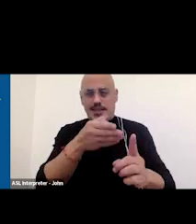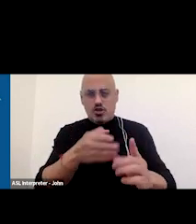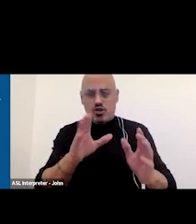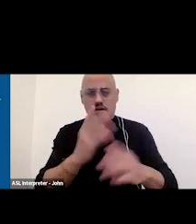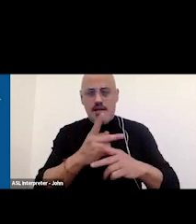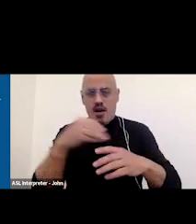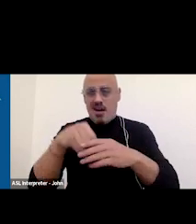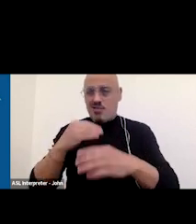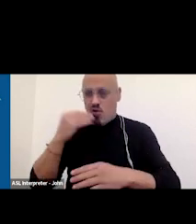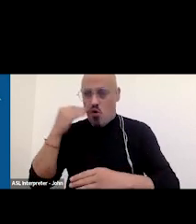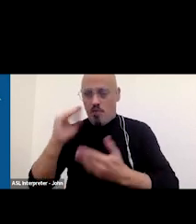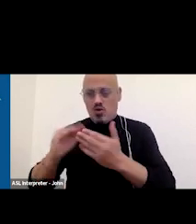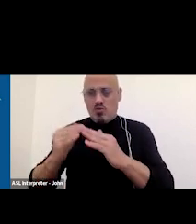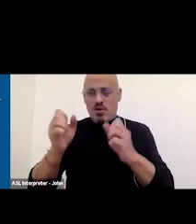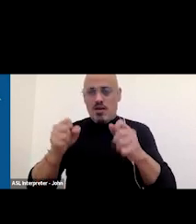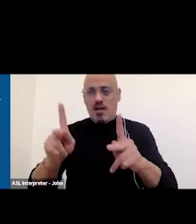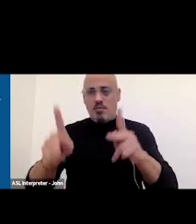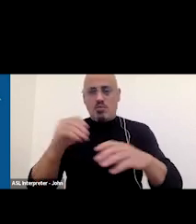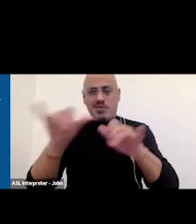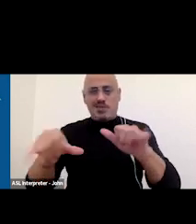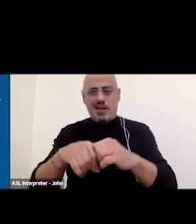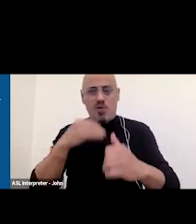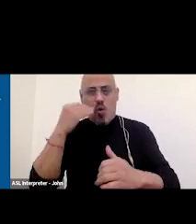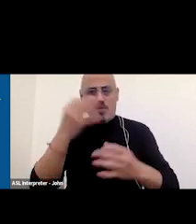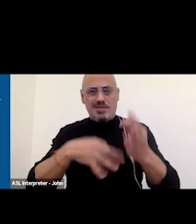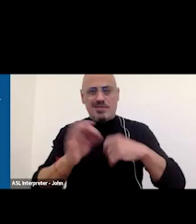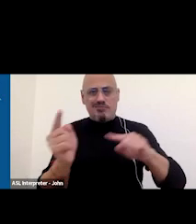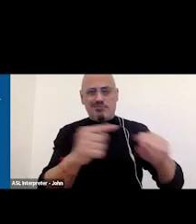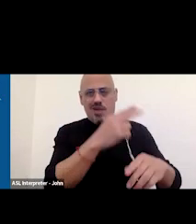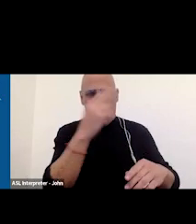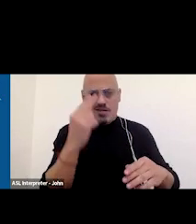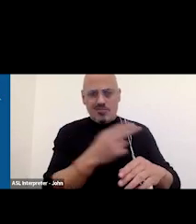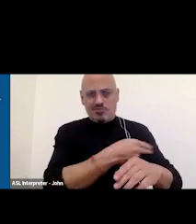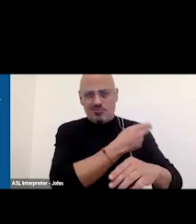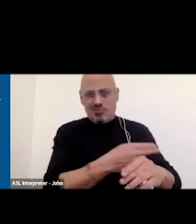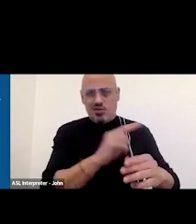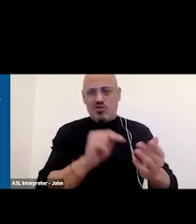and community to enable people to stay in their homes rather than moving to a nursing home